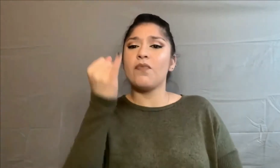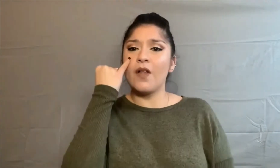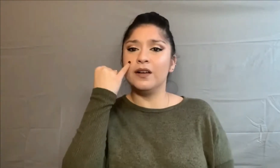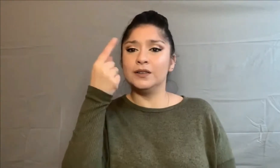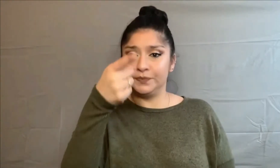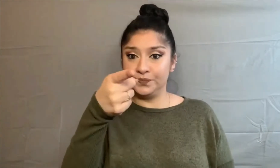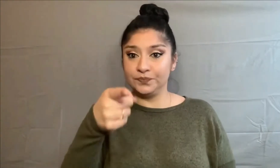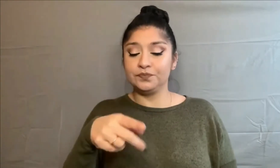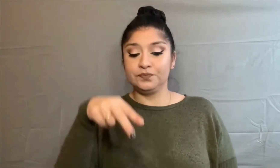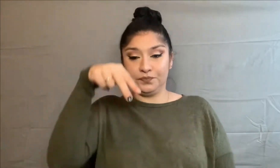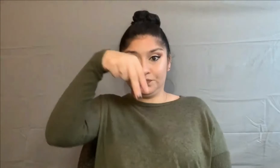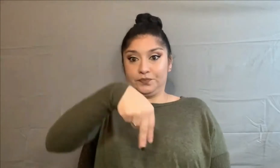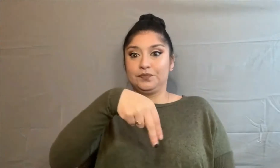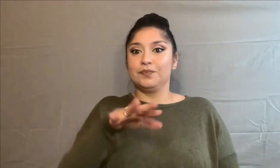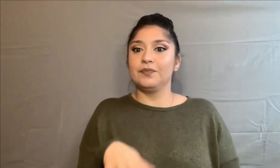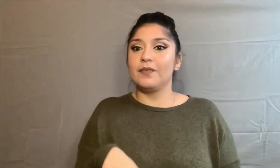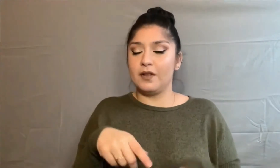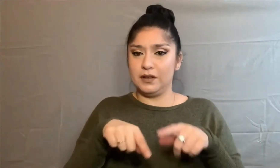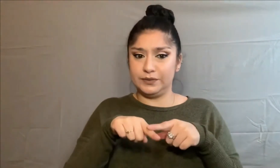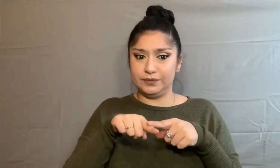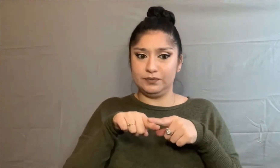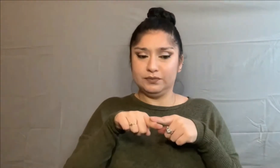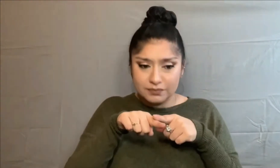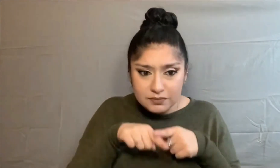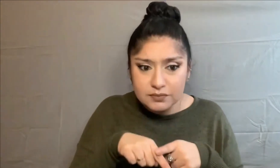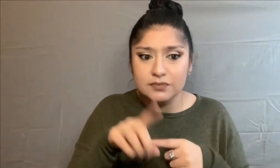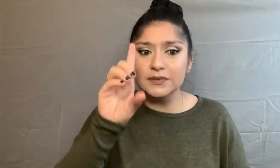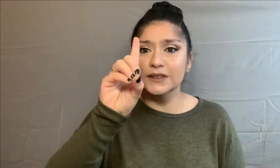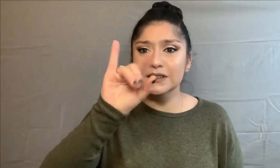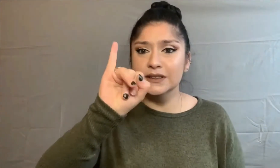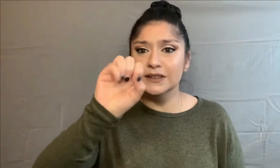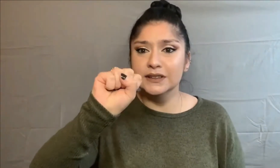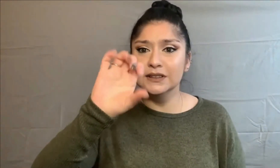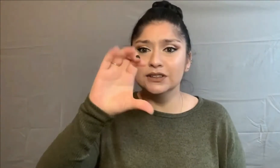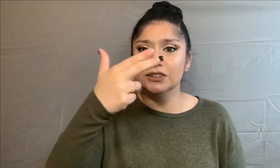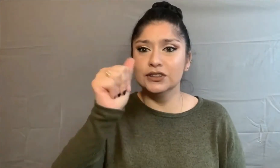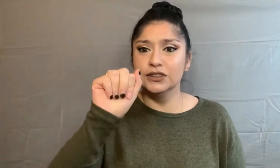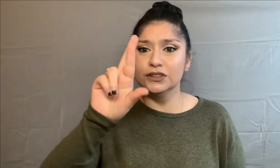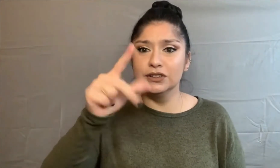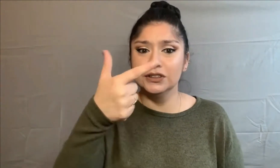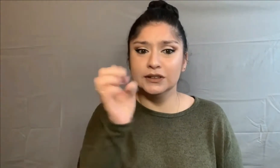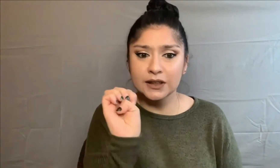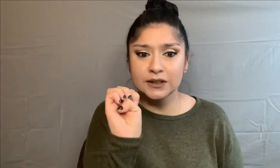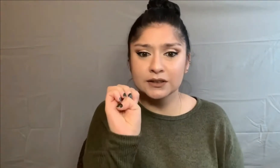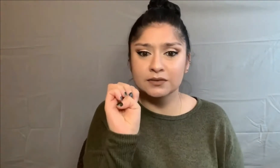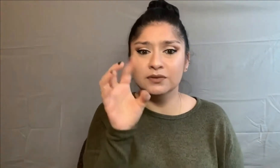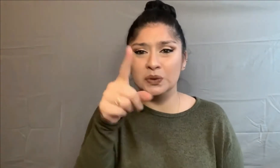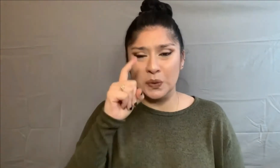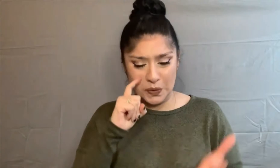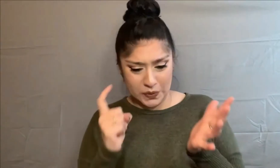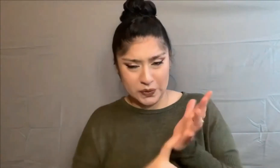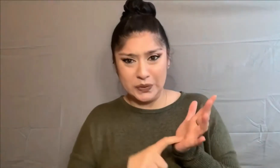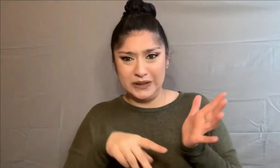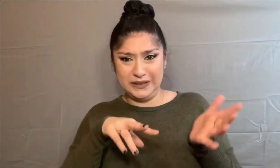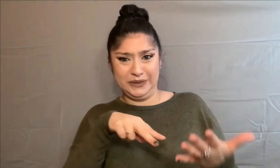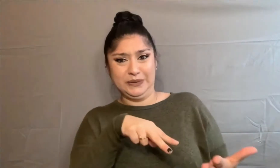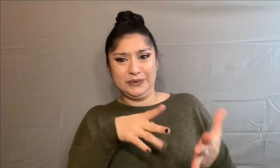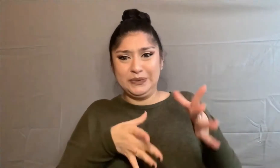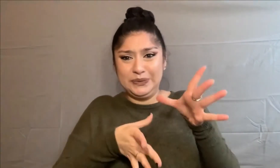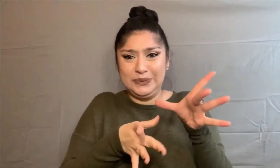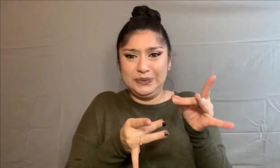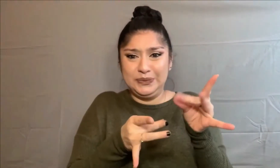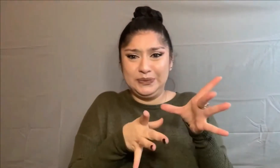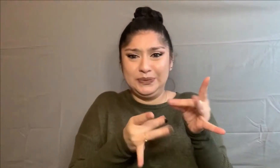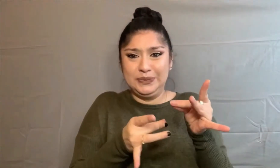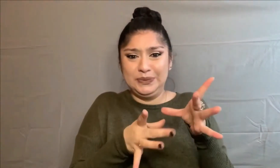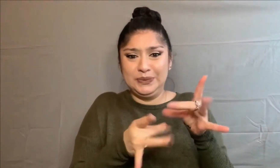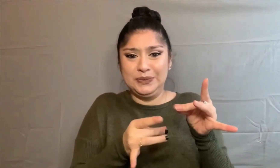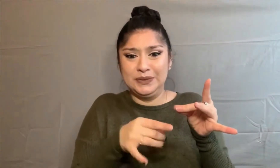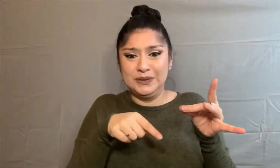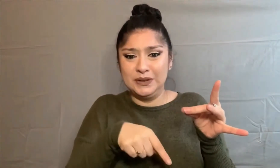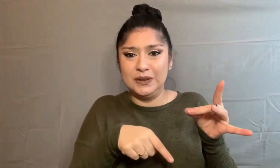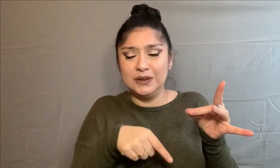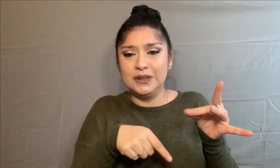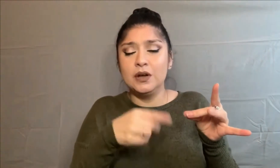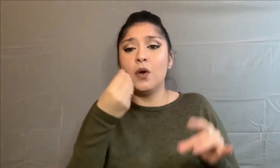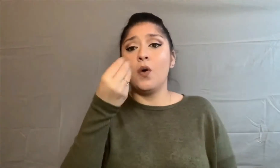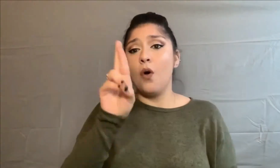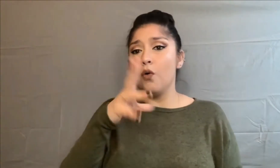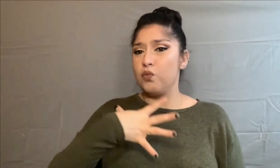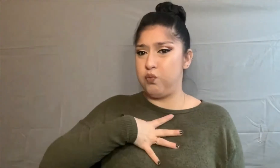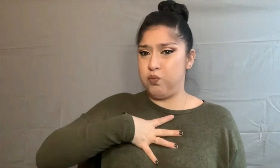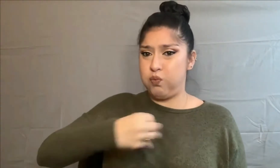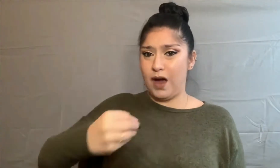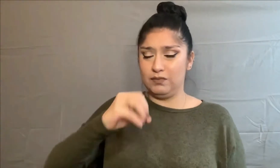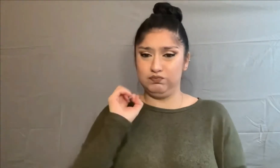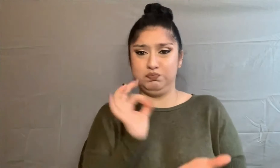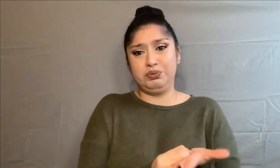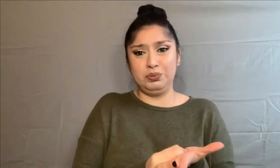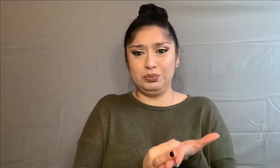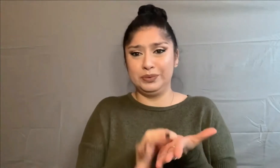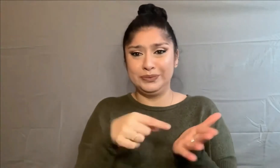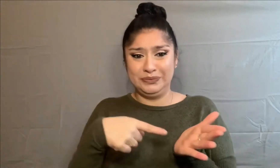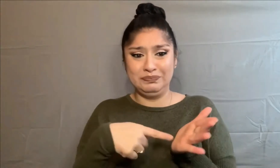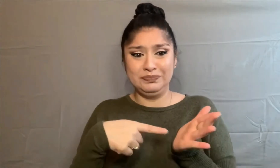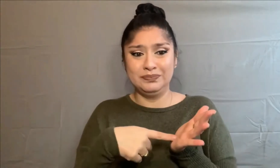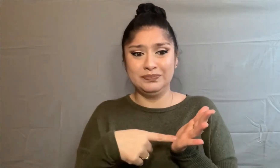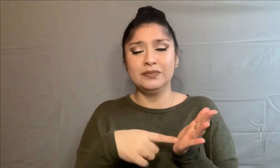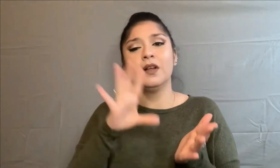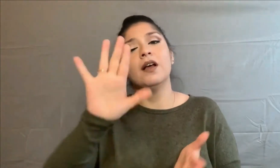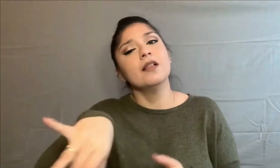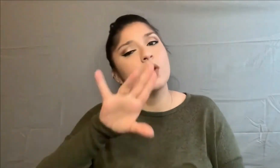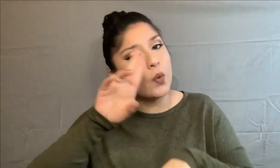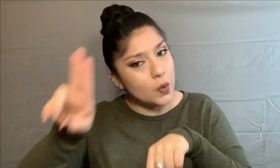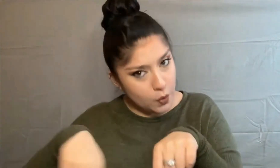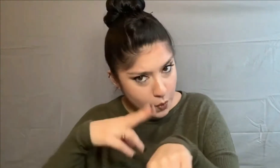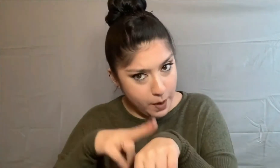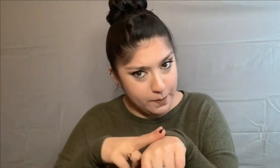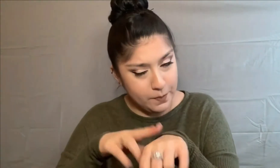You might also notice a sticky, clear or white vaginal discharge. This is normal.